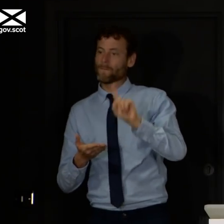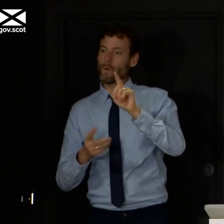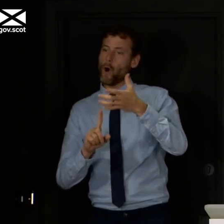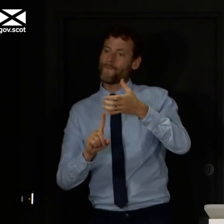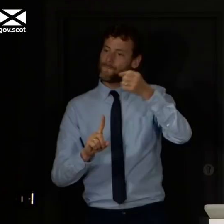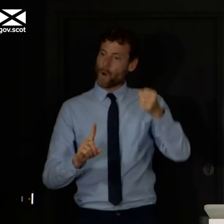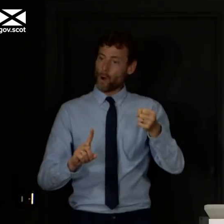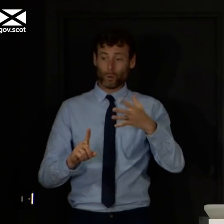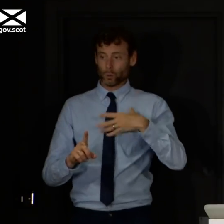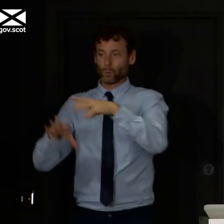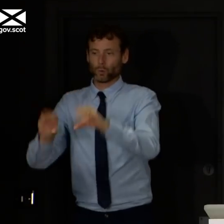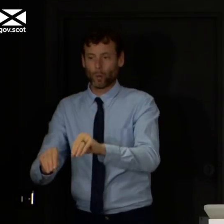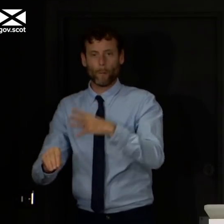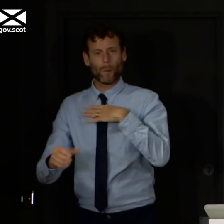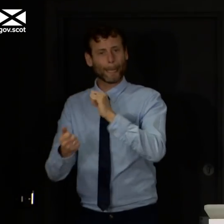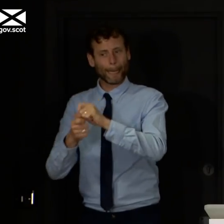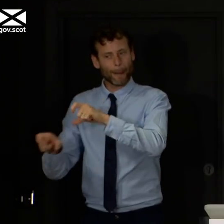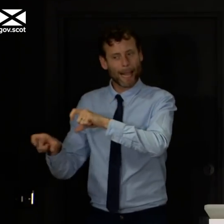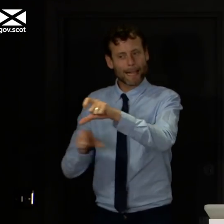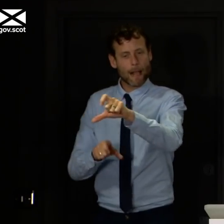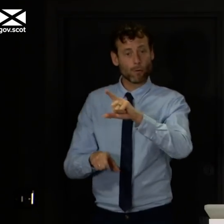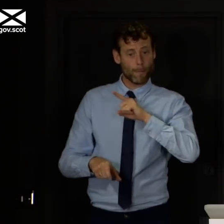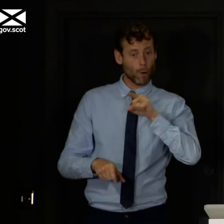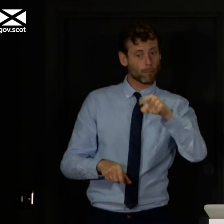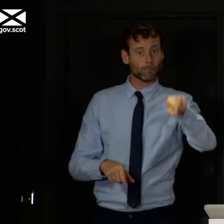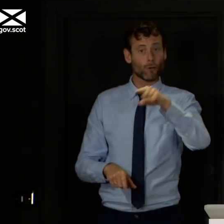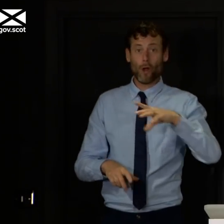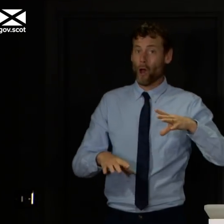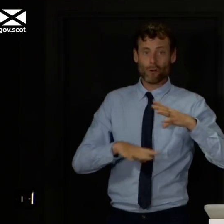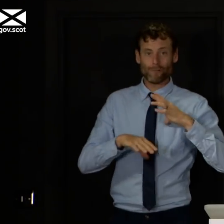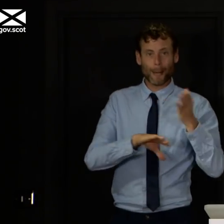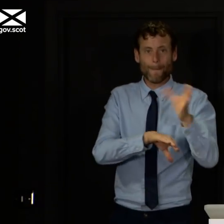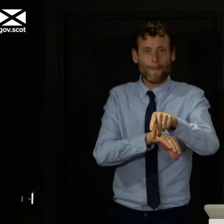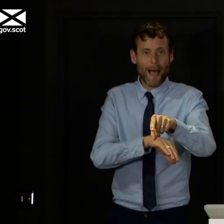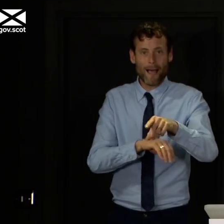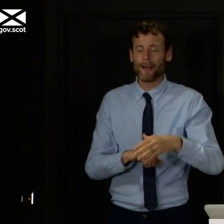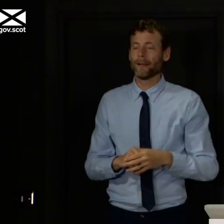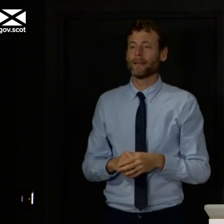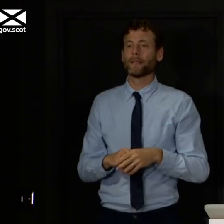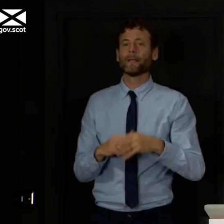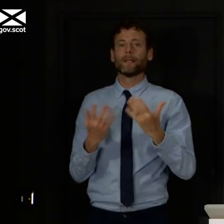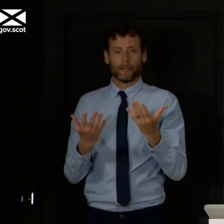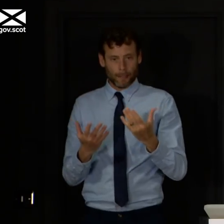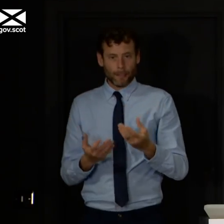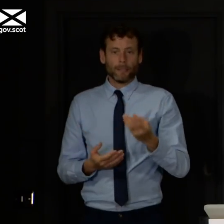up again. And some other countries have announced much more extensive arrangements in terms